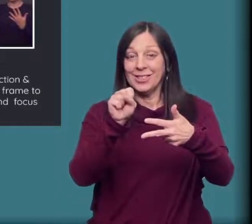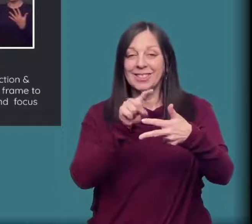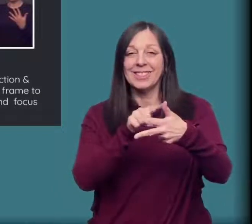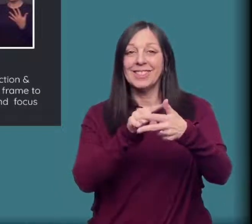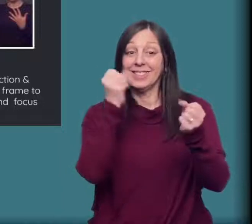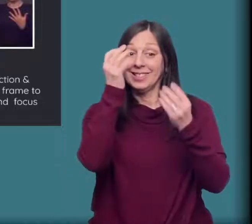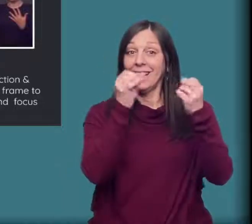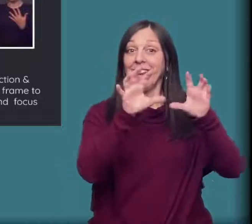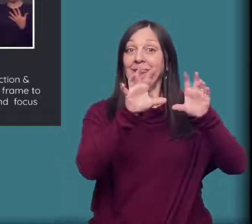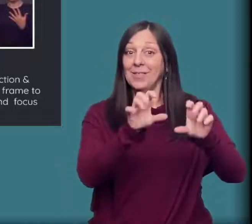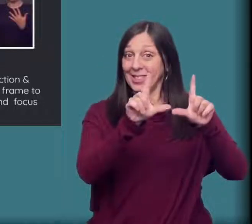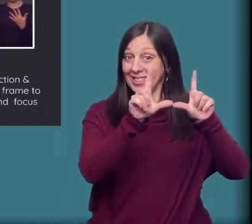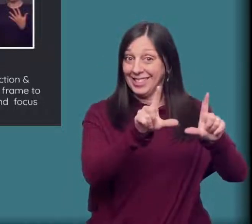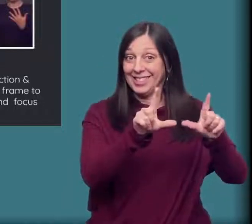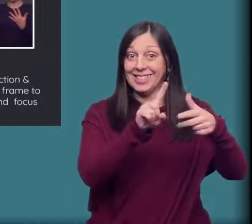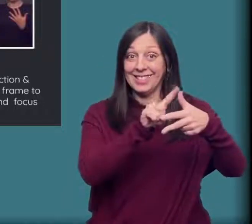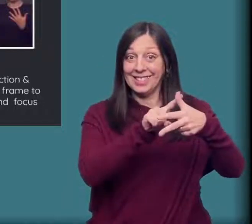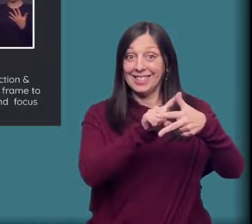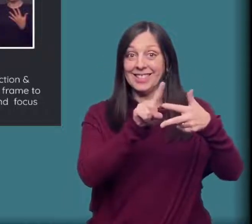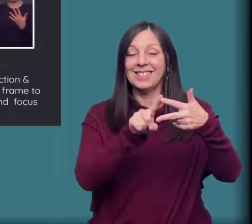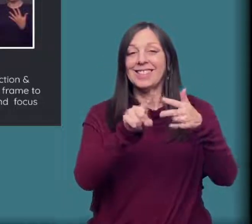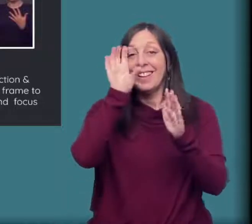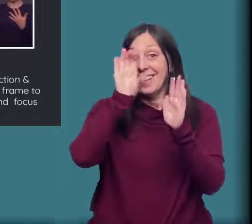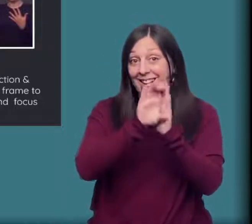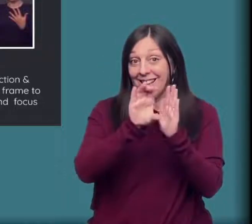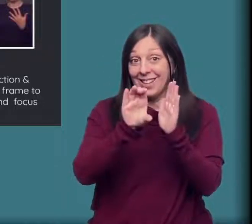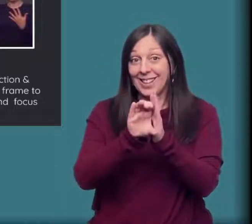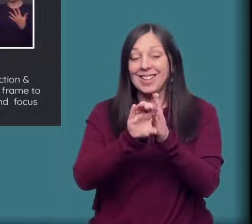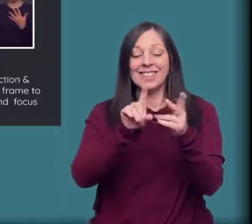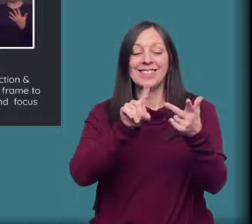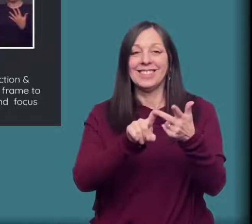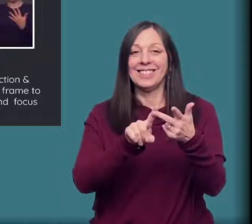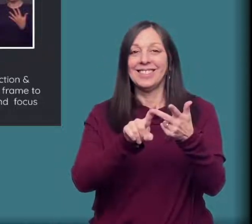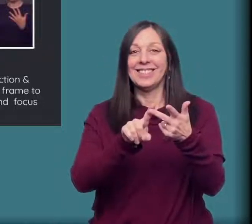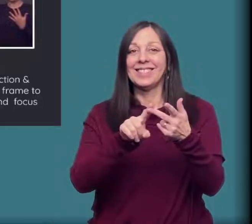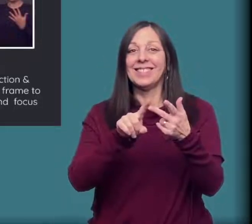us an opportunity to learn the participants thoughts and reactions related to each design choice.